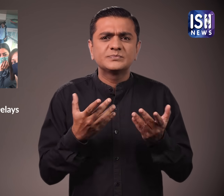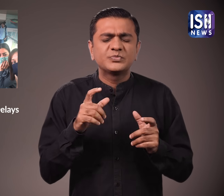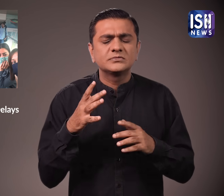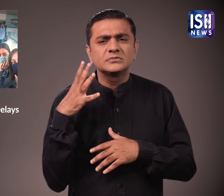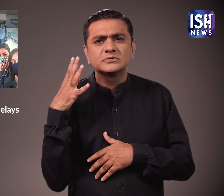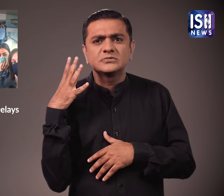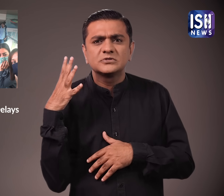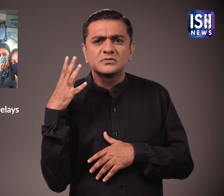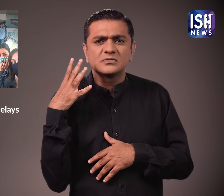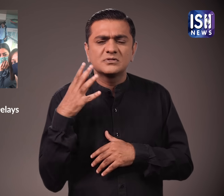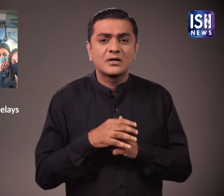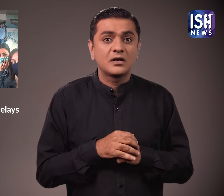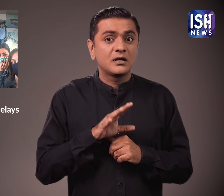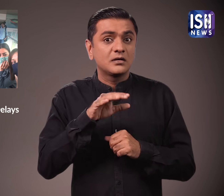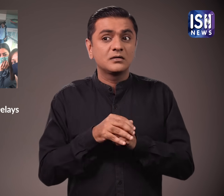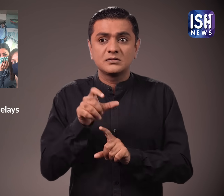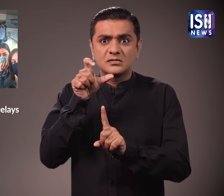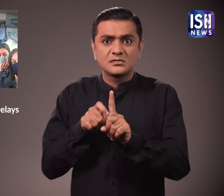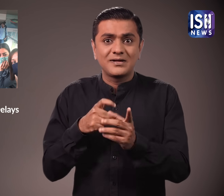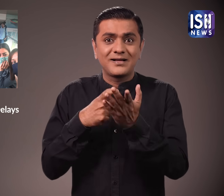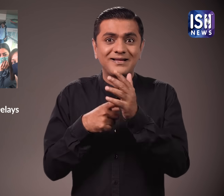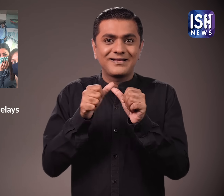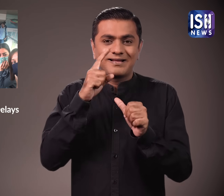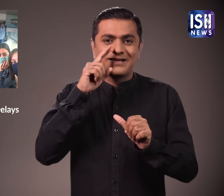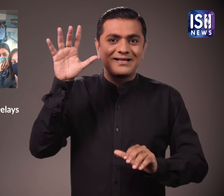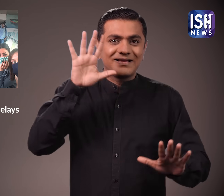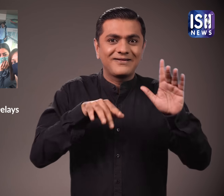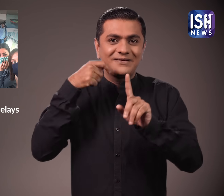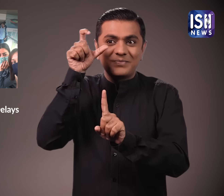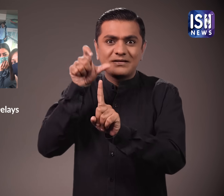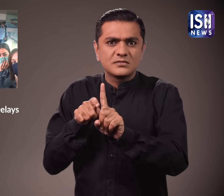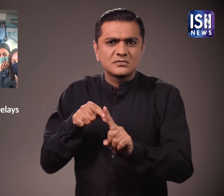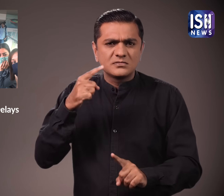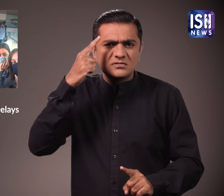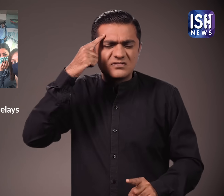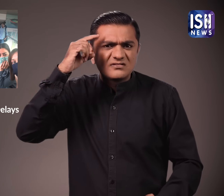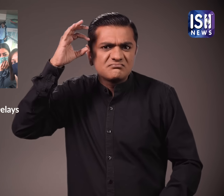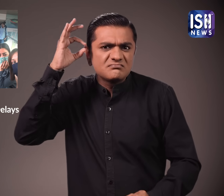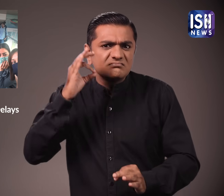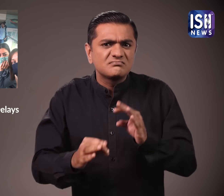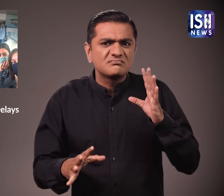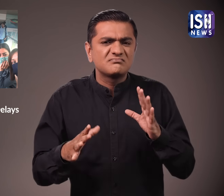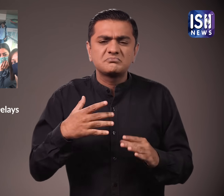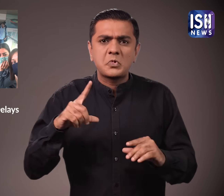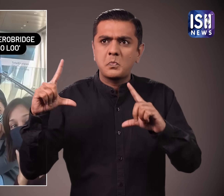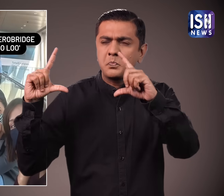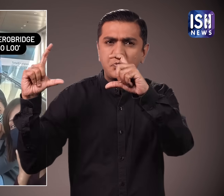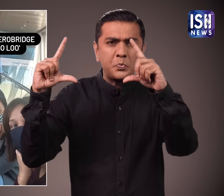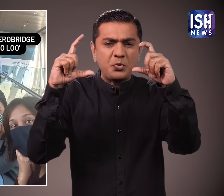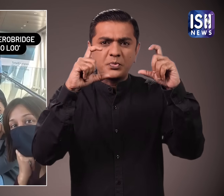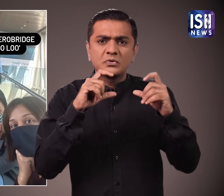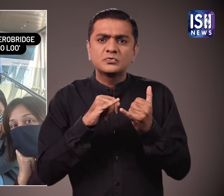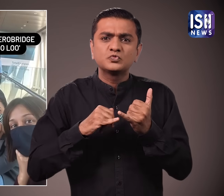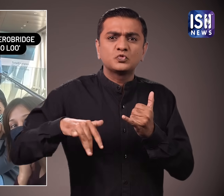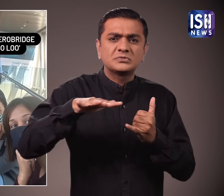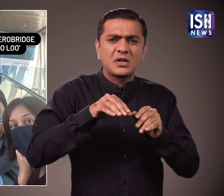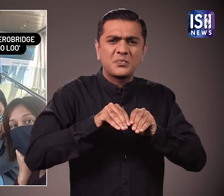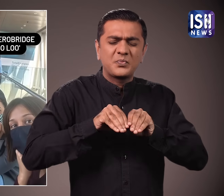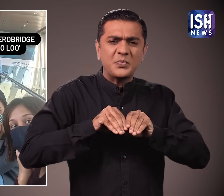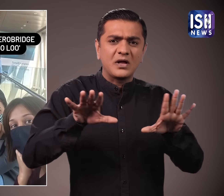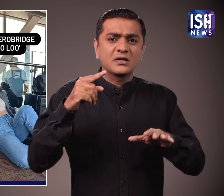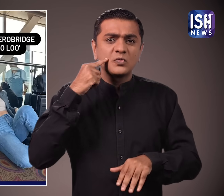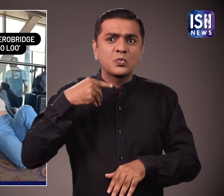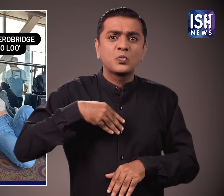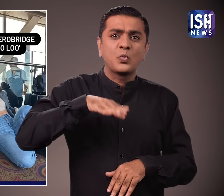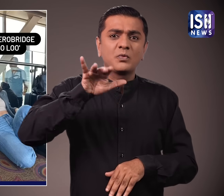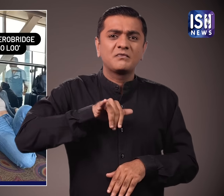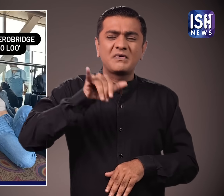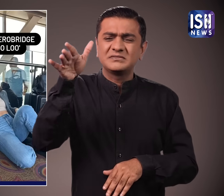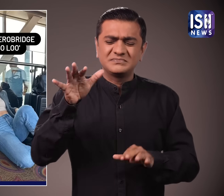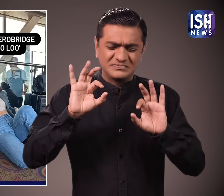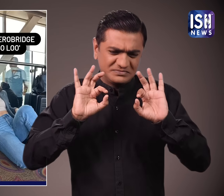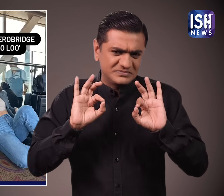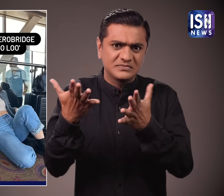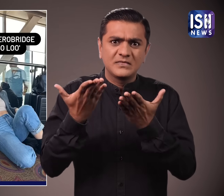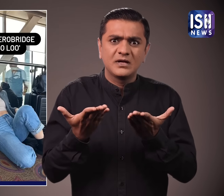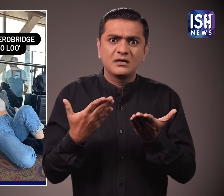Angered by this, actress Radhika Apte, posted pictures on social media and stated that Indigo airlines was not good.